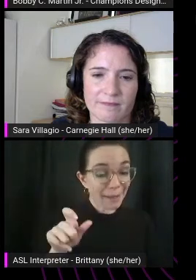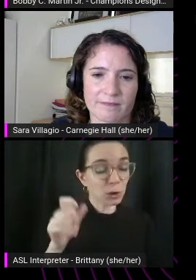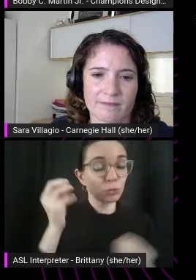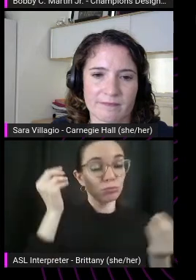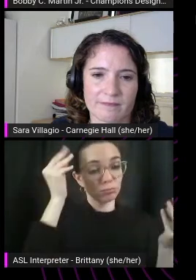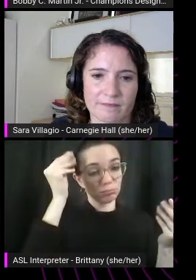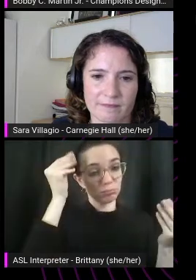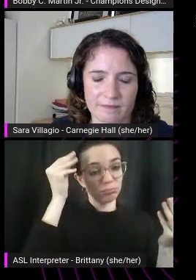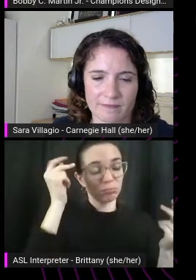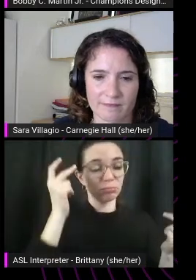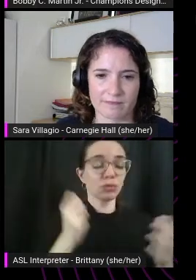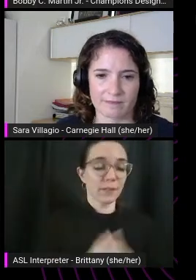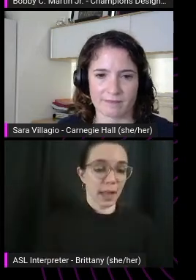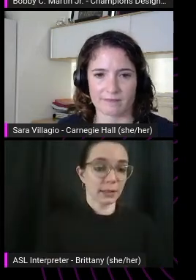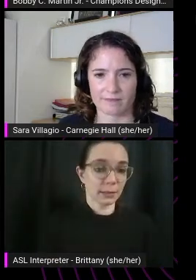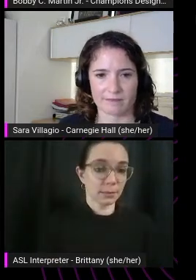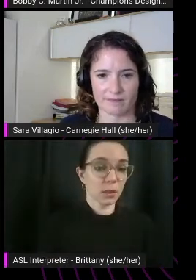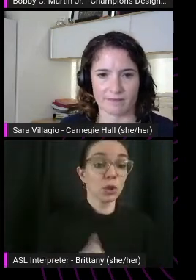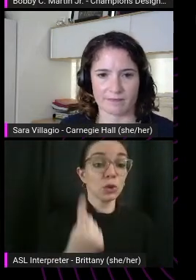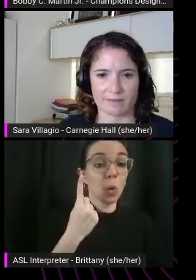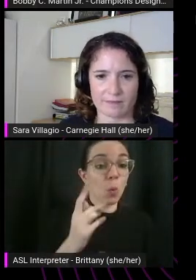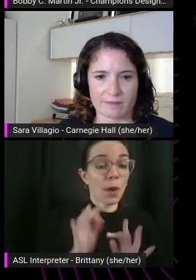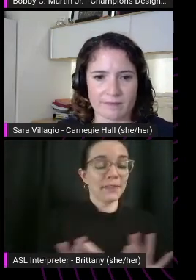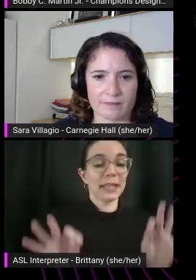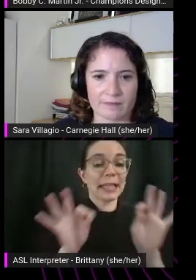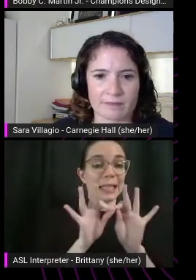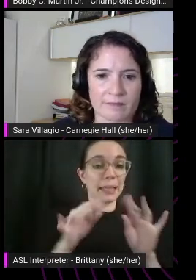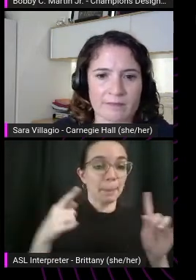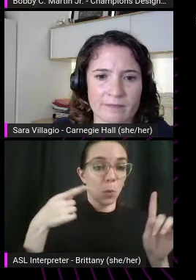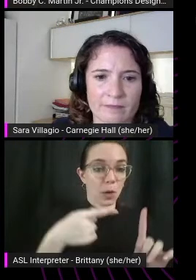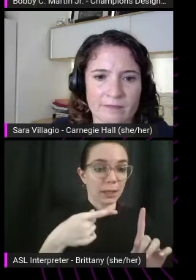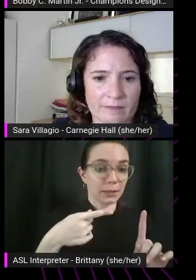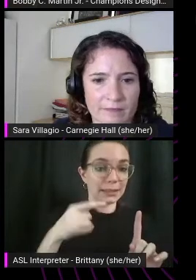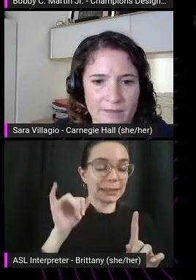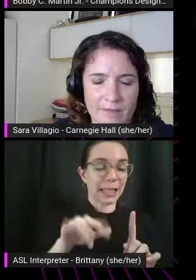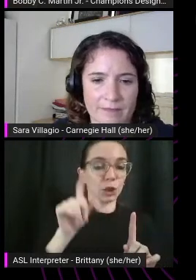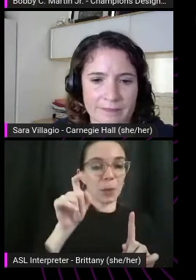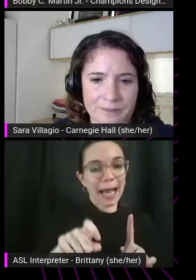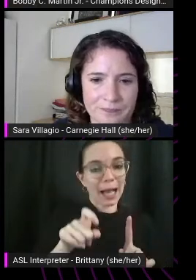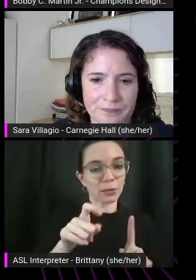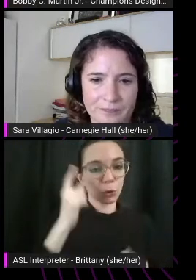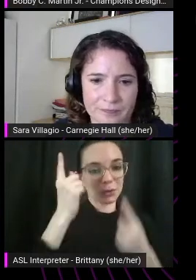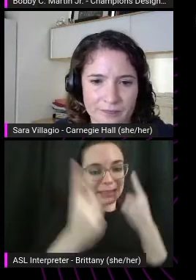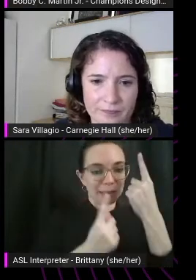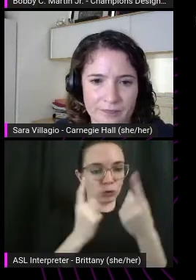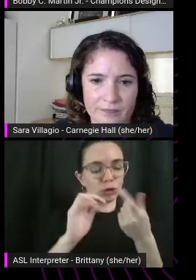So one of the other key points here is you have to then consider how the world's changed.